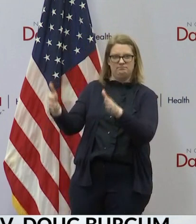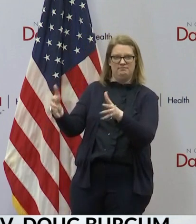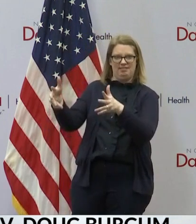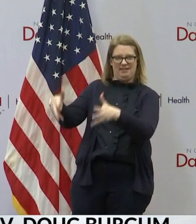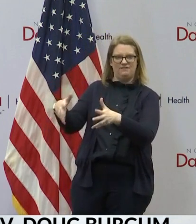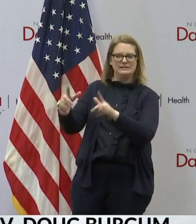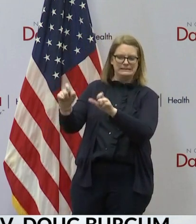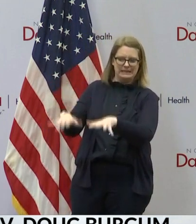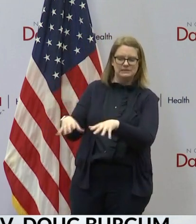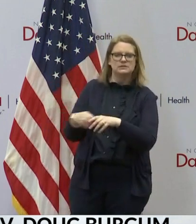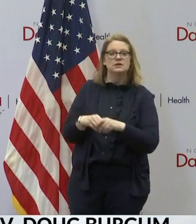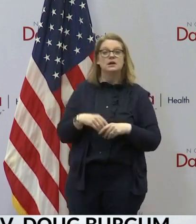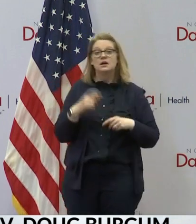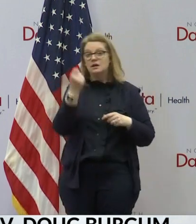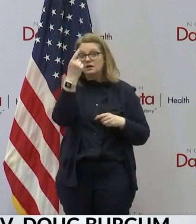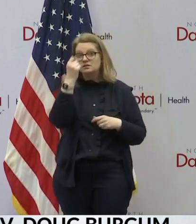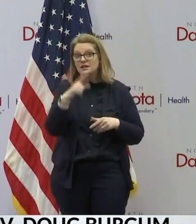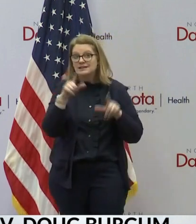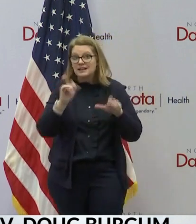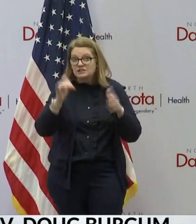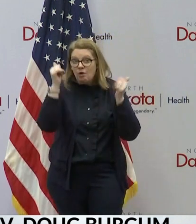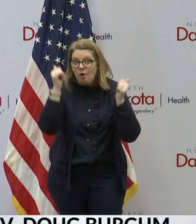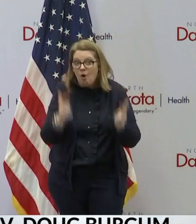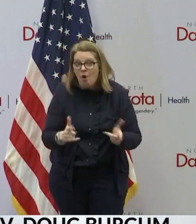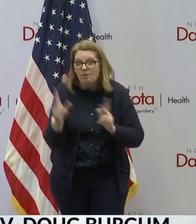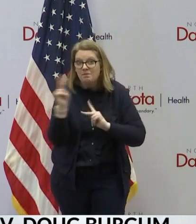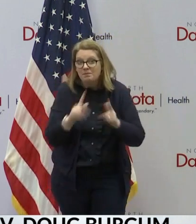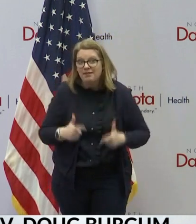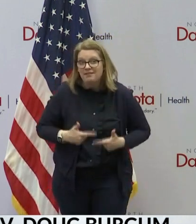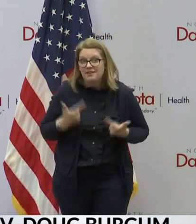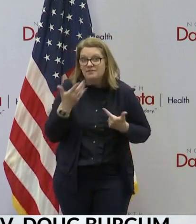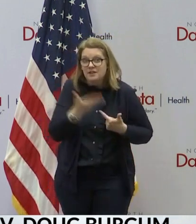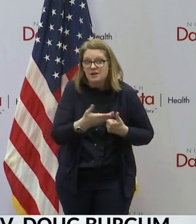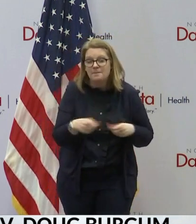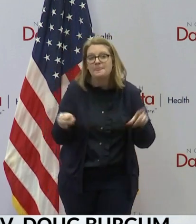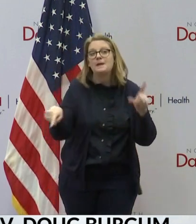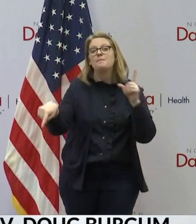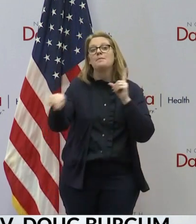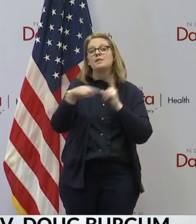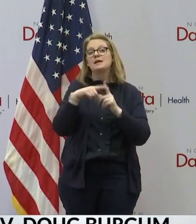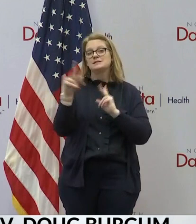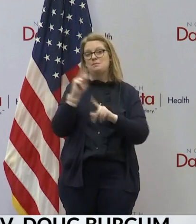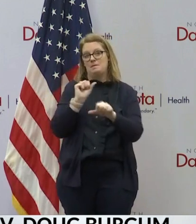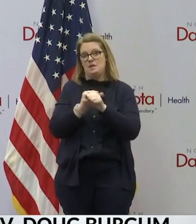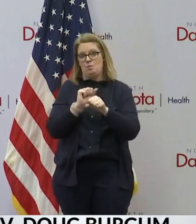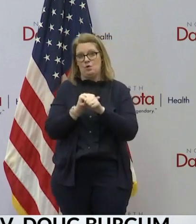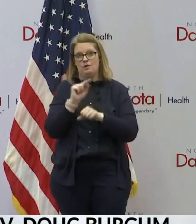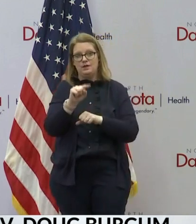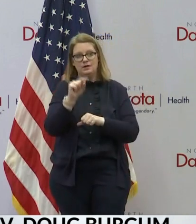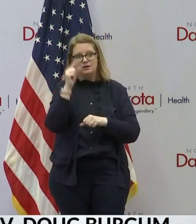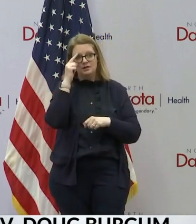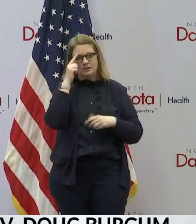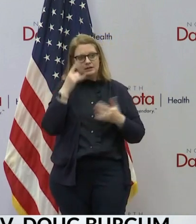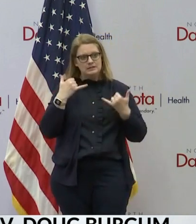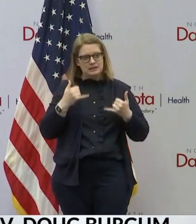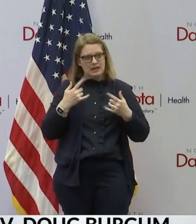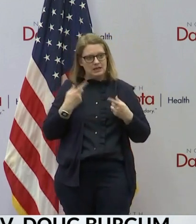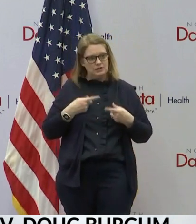REFUSED TO BE TESTED, TWO IN MINOT AND ONE IN FARGO. IN TERMS OF TESTING LONG-TERM CARE, WE'RE TALKING ABOUT